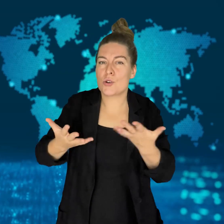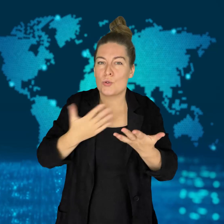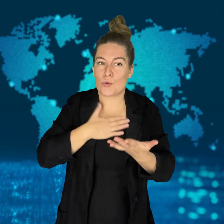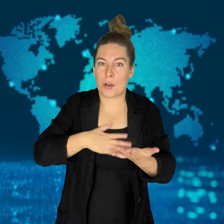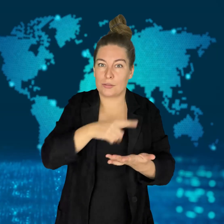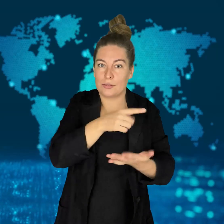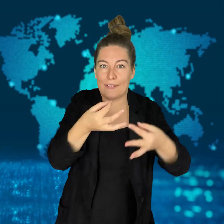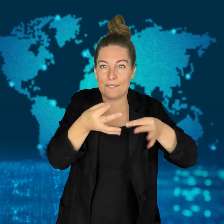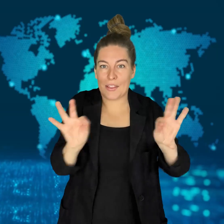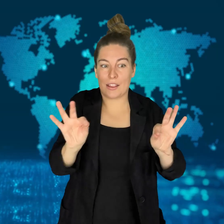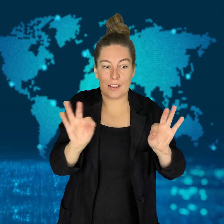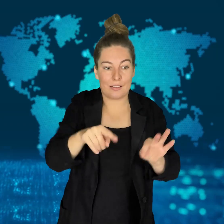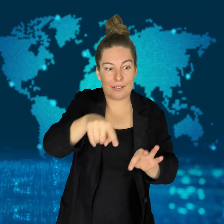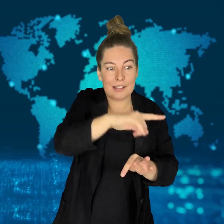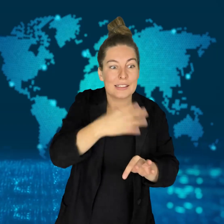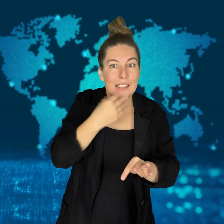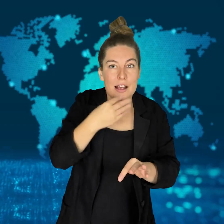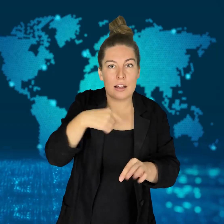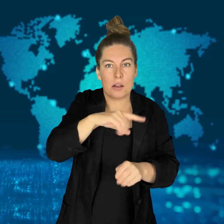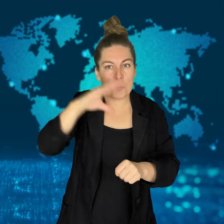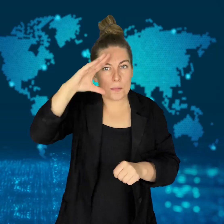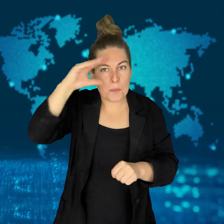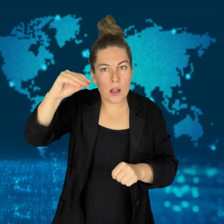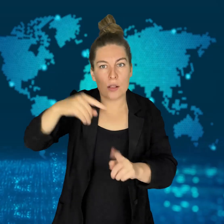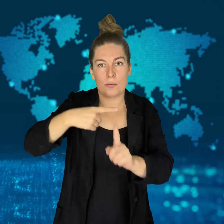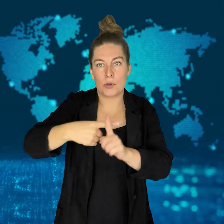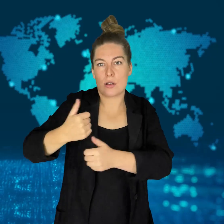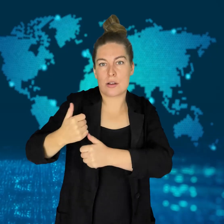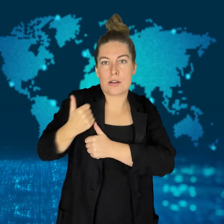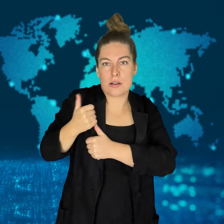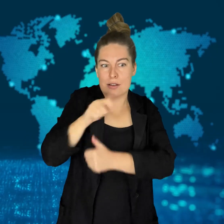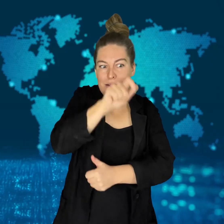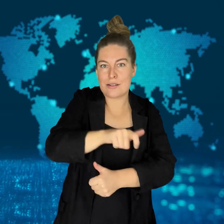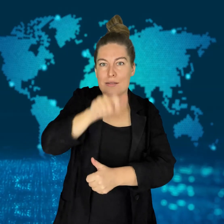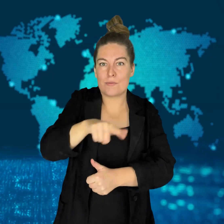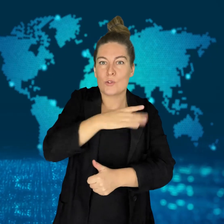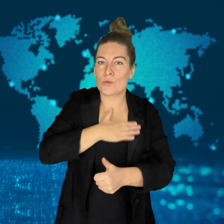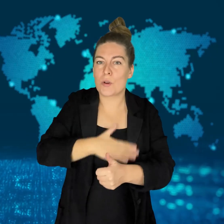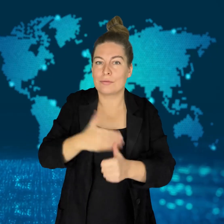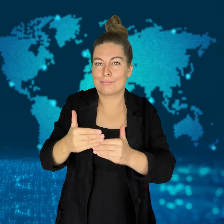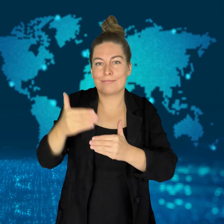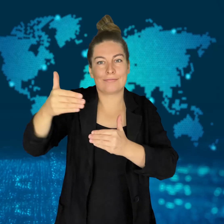in which men and soldiers could be released.